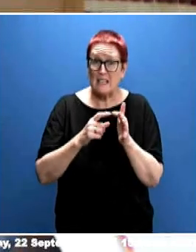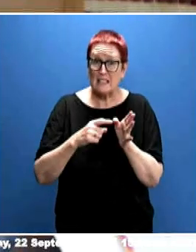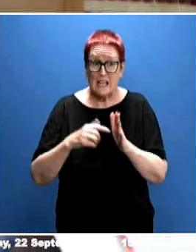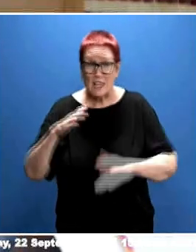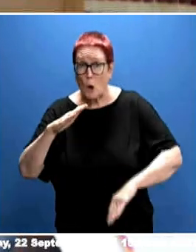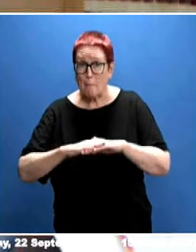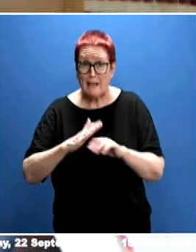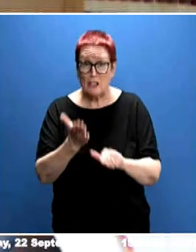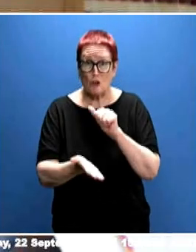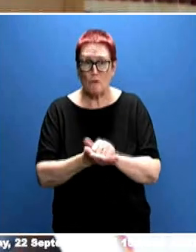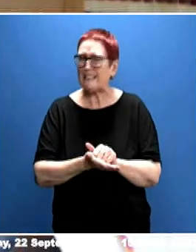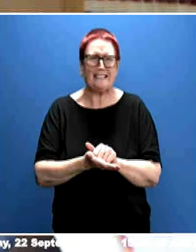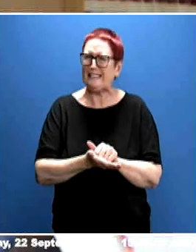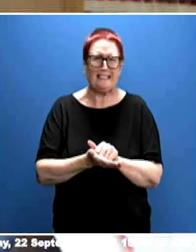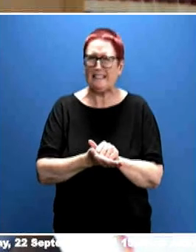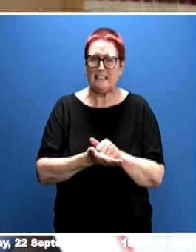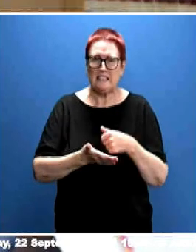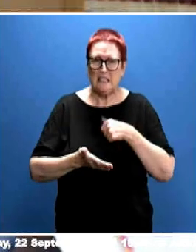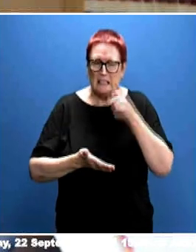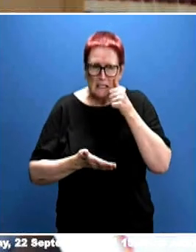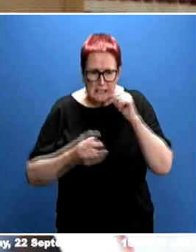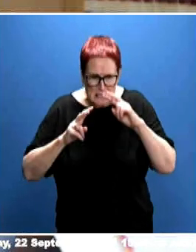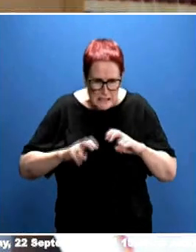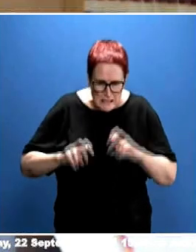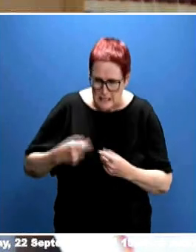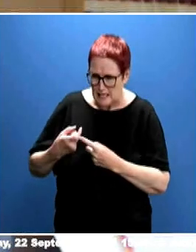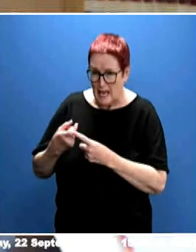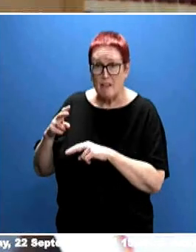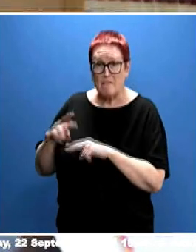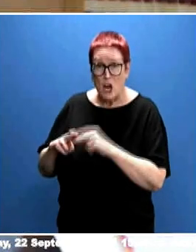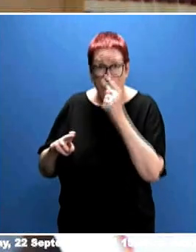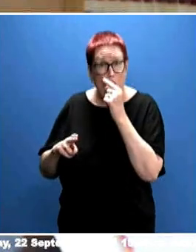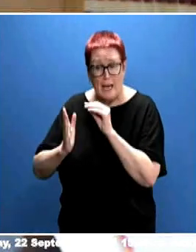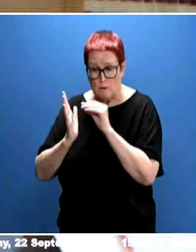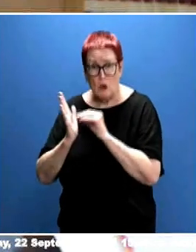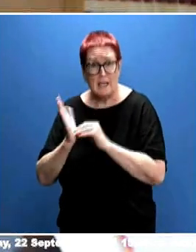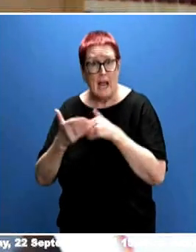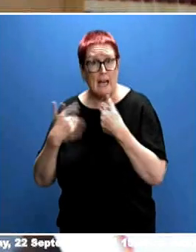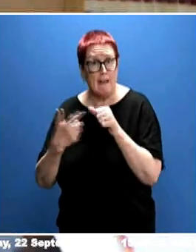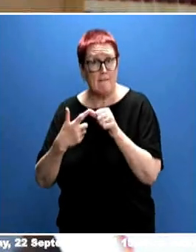I know that we looked at the sample in Kath French. Again, I can take that on notice to see whether we have that information.